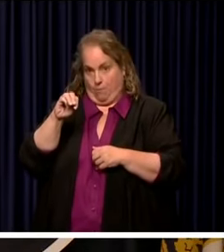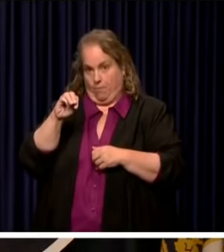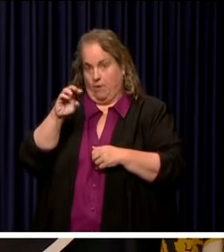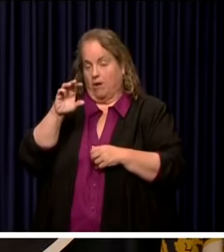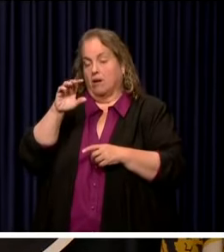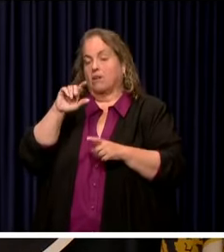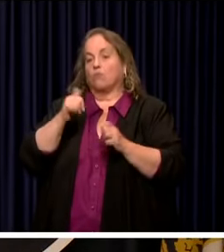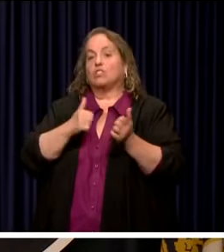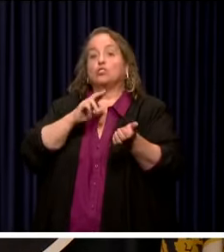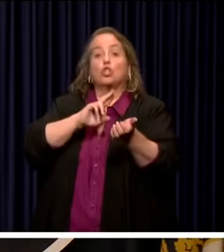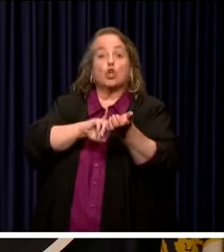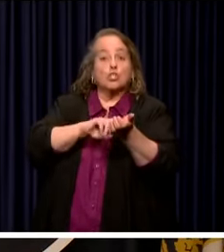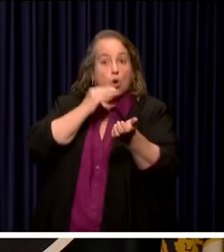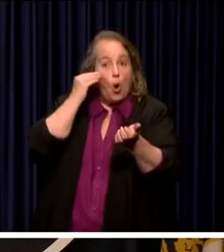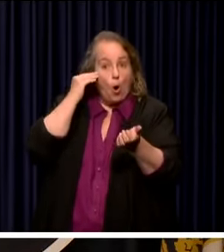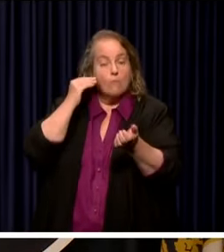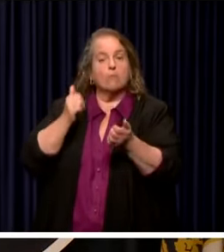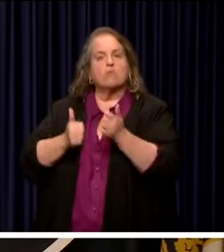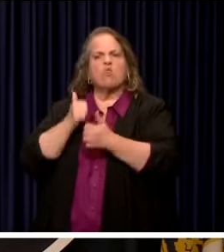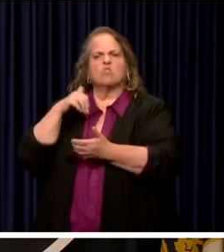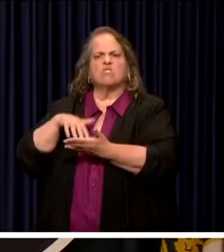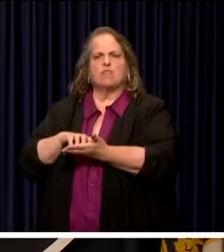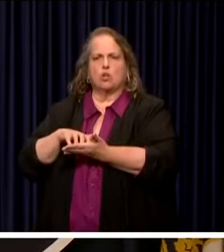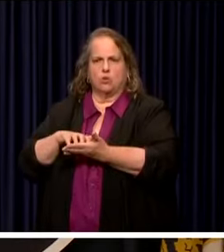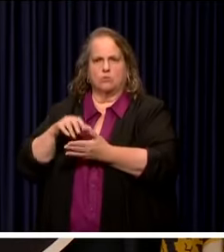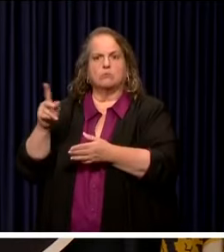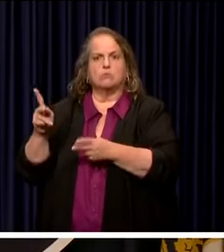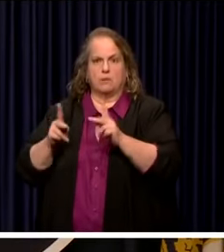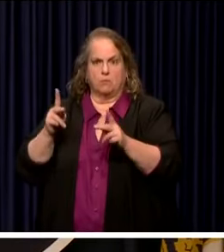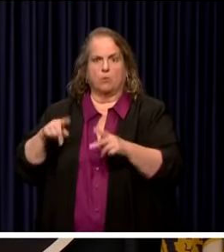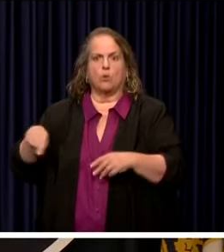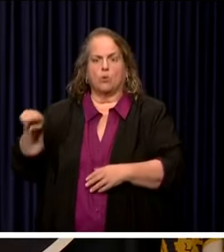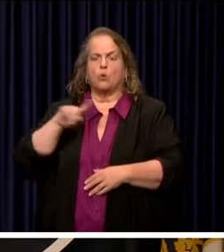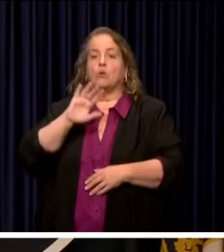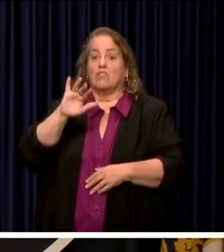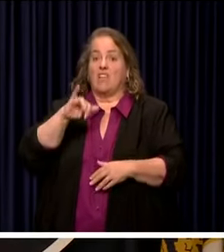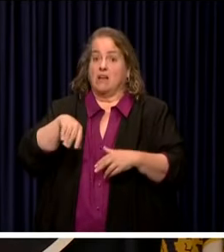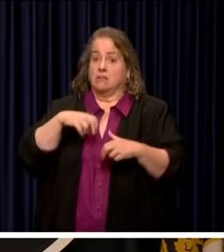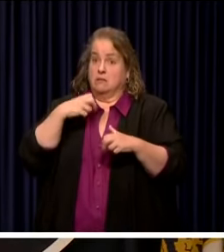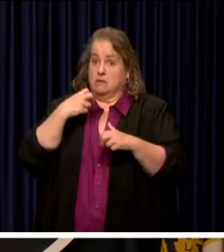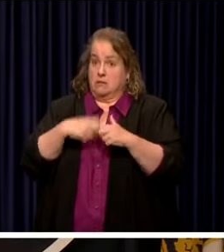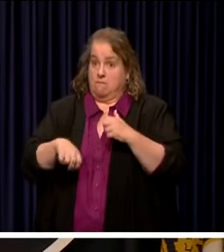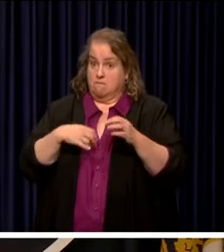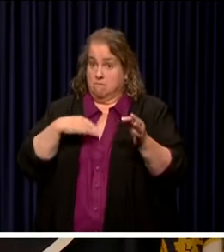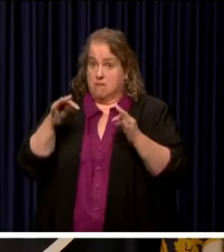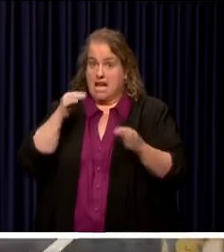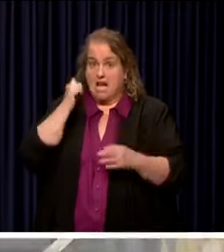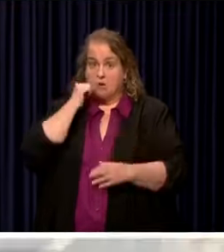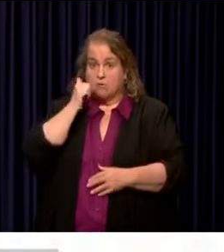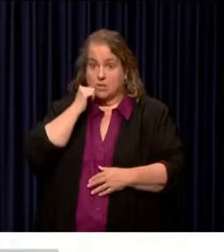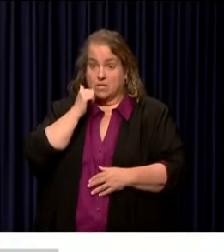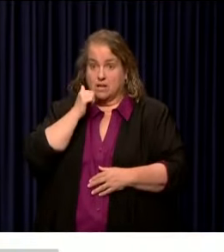HOSPITALS. WE'RE SENDING IT TO THESE NURSING HOMES. WE'VE GOT A NEW HOTLINE WITH